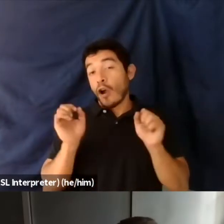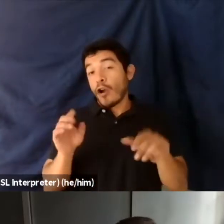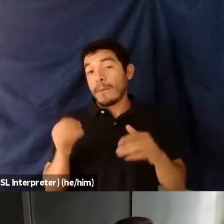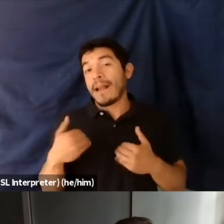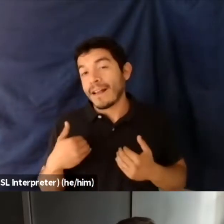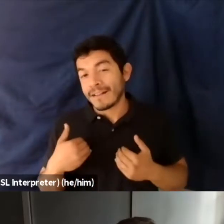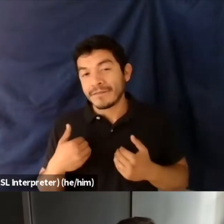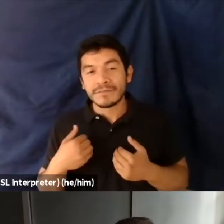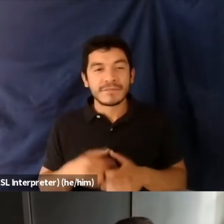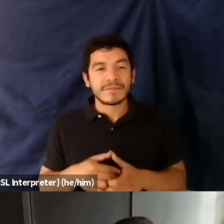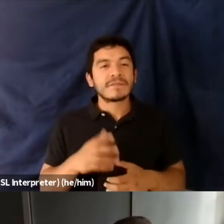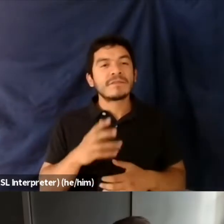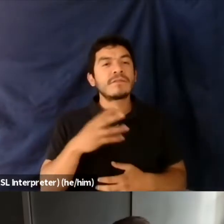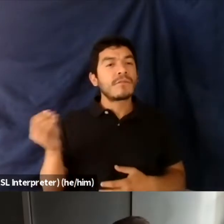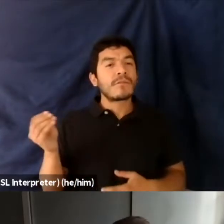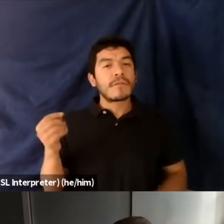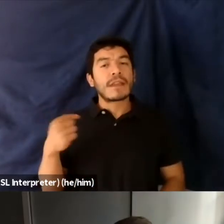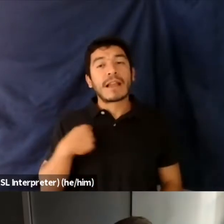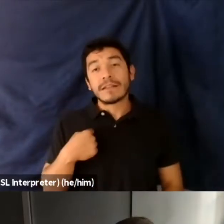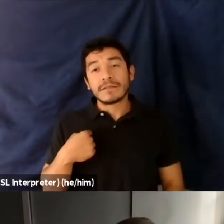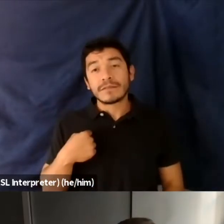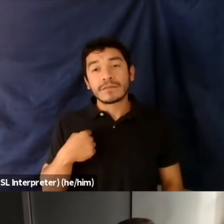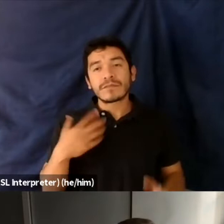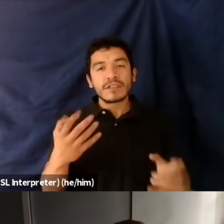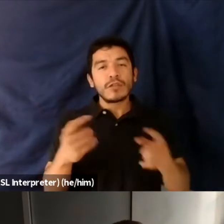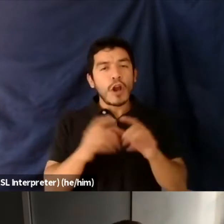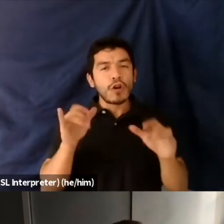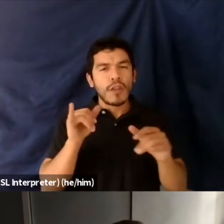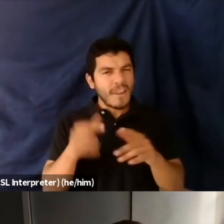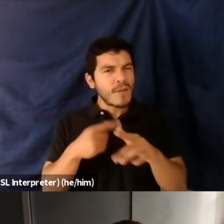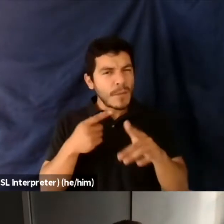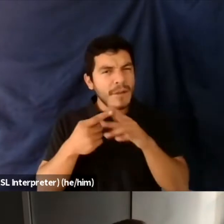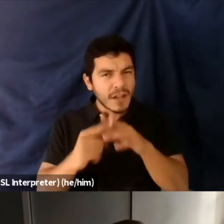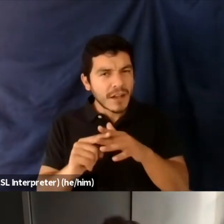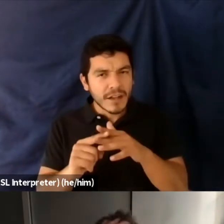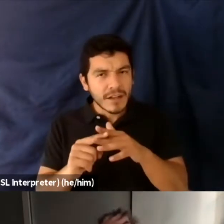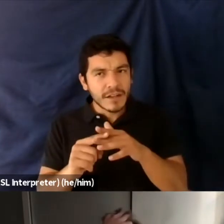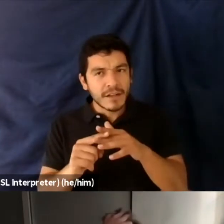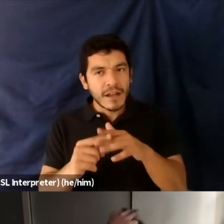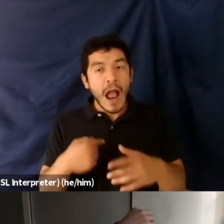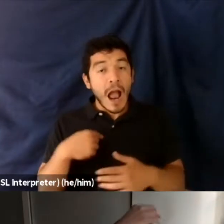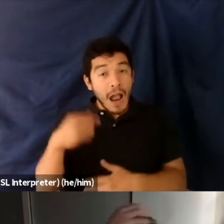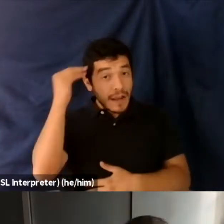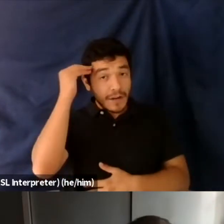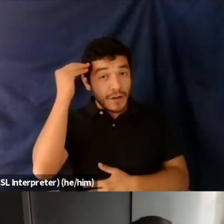And I wanted to do that from the beginning. And I wanted to, I knew that I was working up against